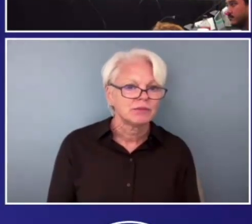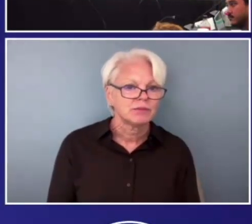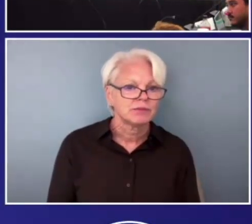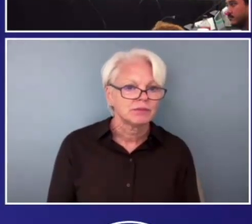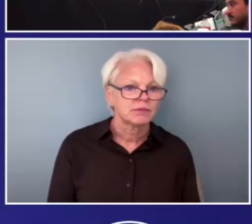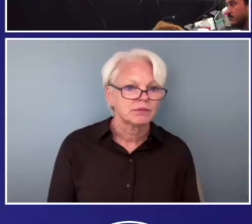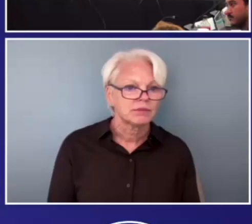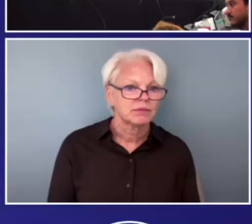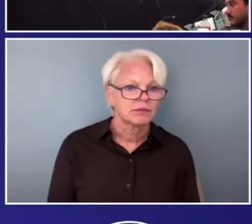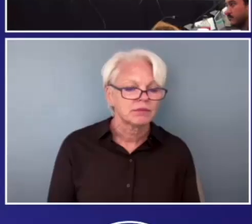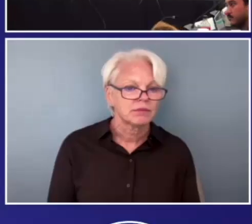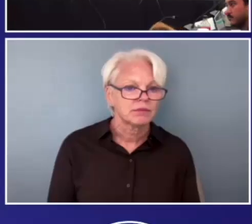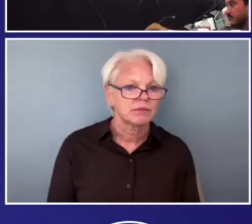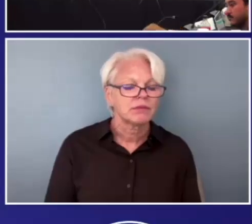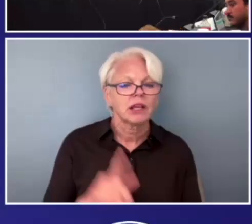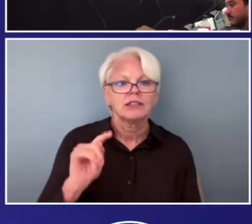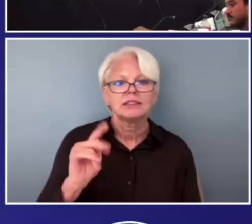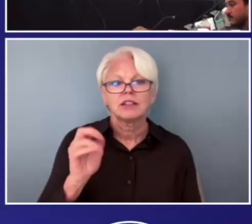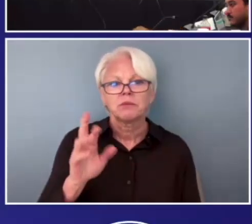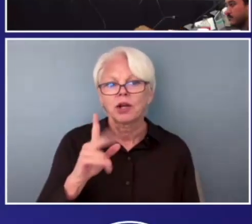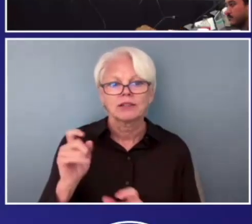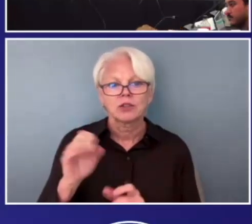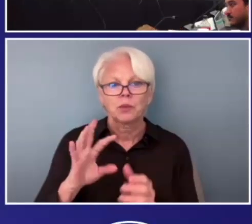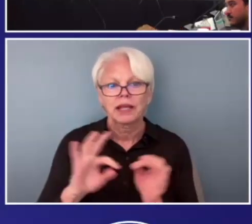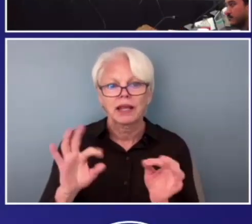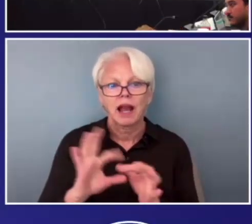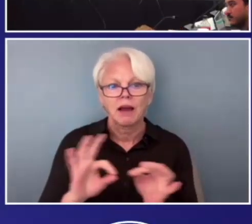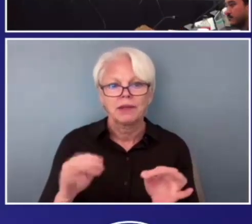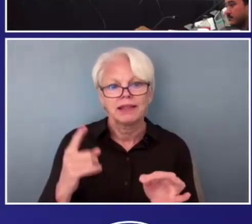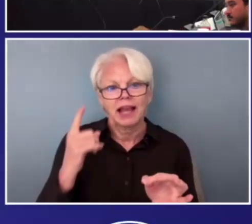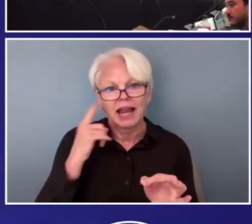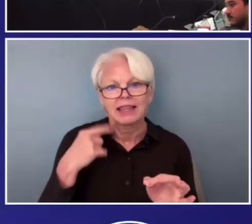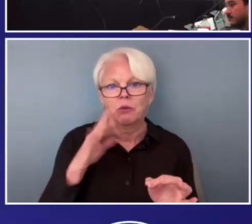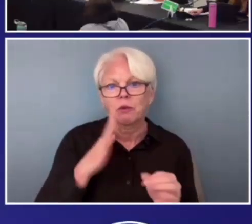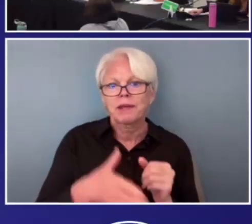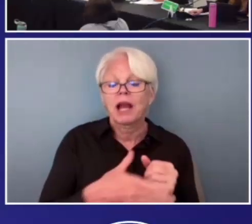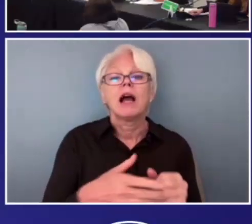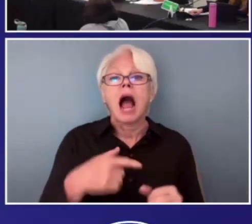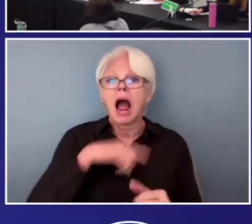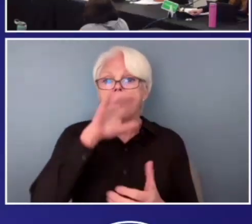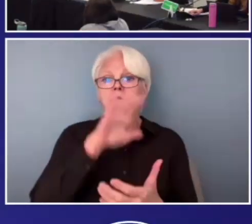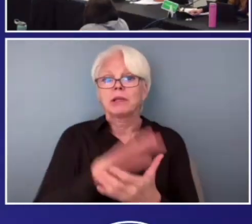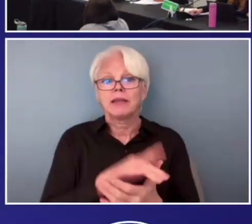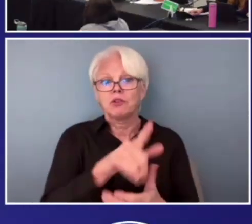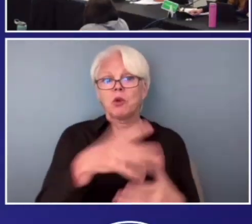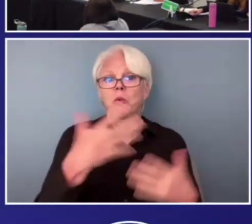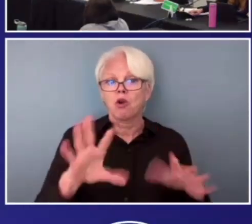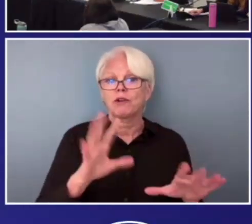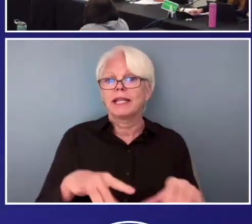Tamar had a quick comment that I think might be helpful. Yeah. I believe that you've actually already adopted the change that we were